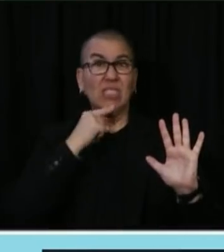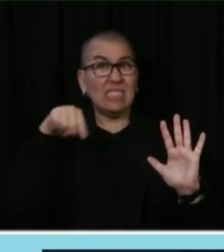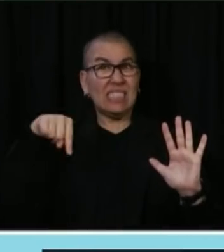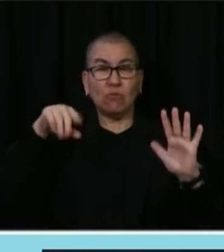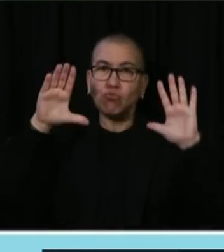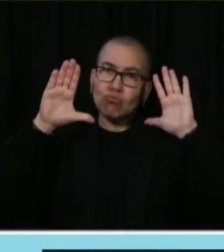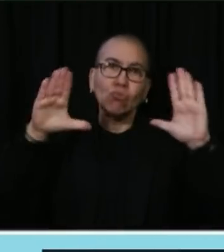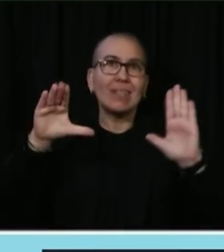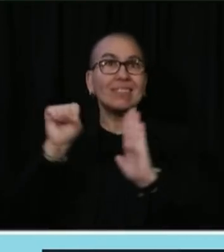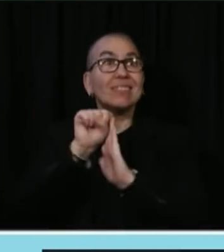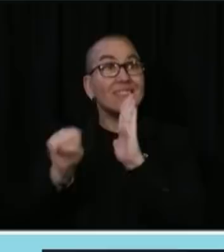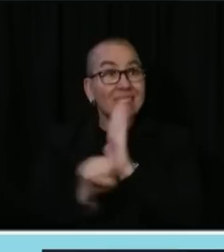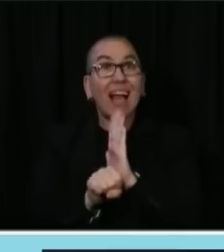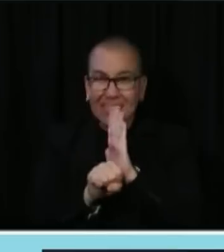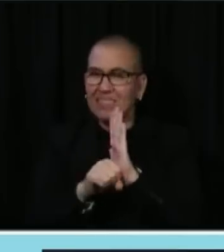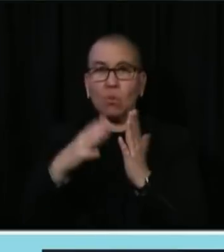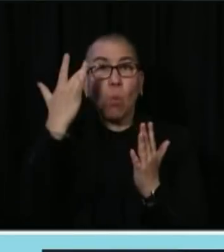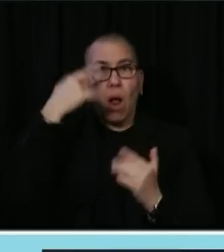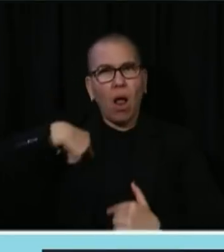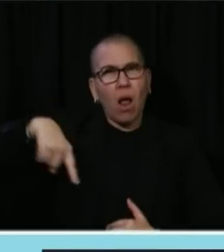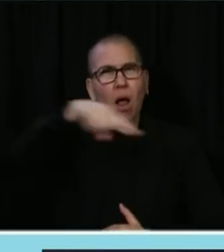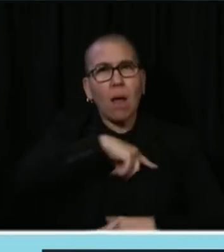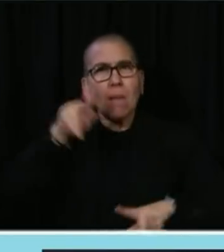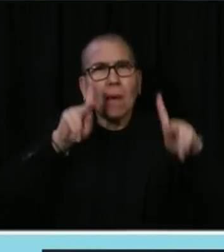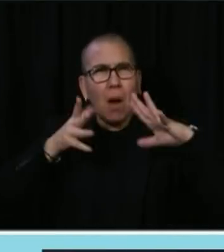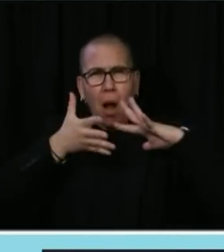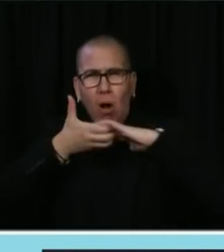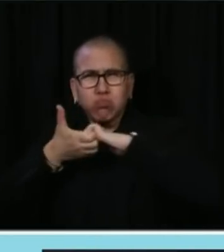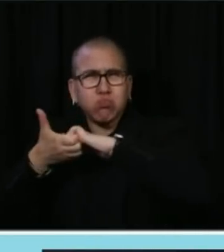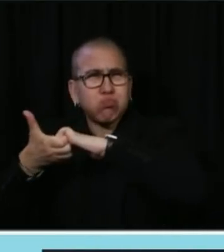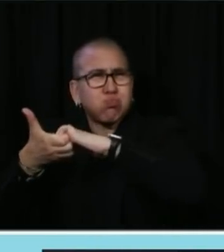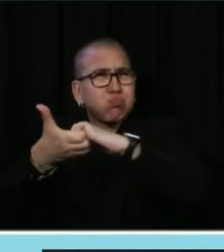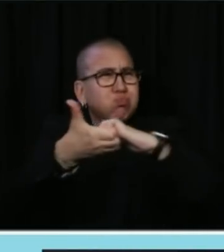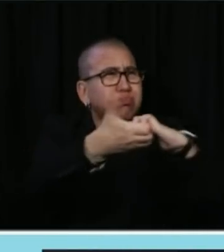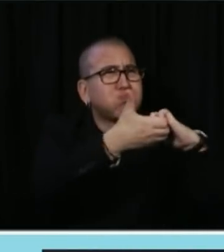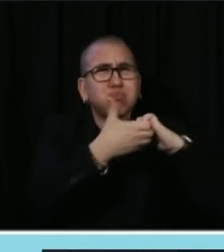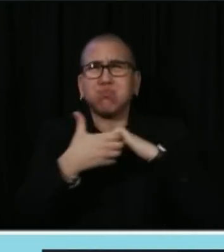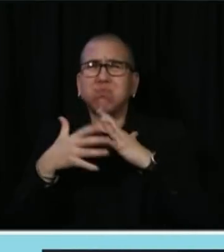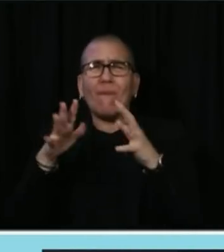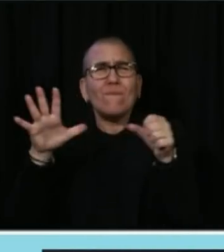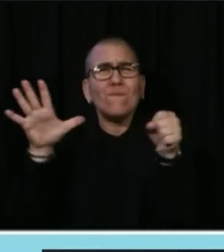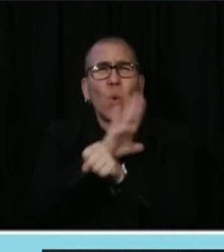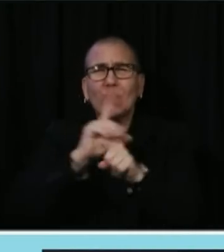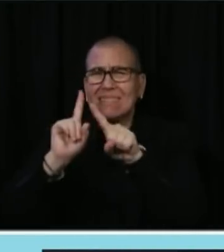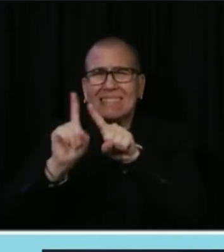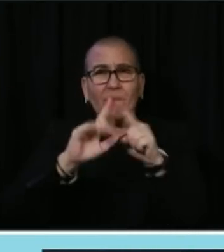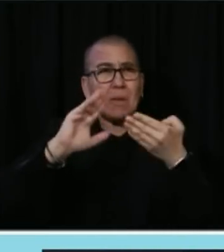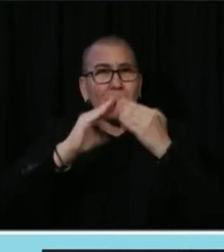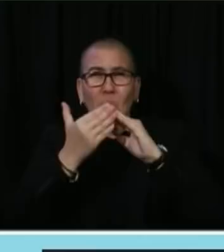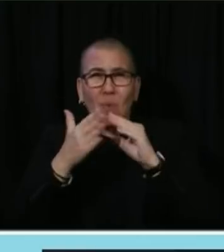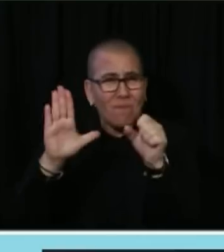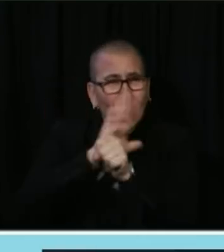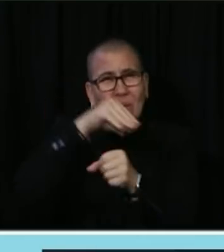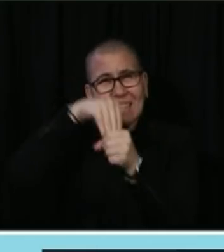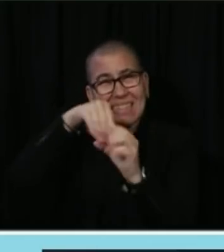OF THINGS, MINNESOTA DS FARED BETTER THAN ANY STATE. MINNESOTA IS THE FIRST WITH